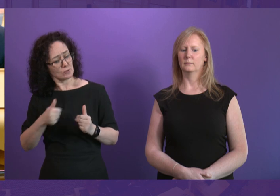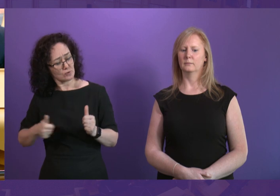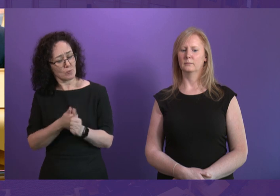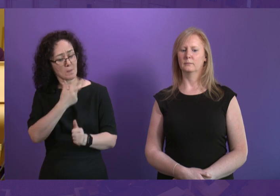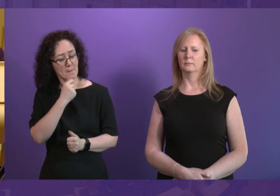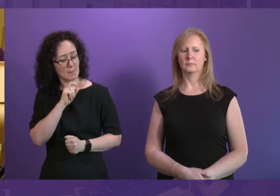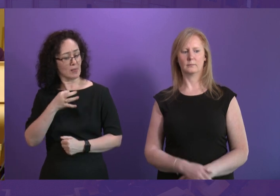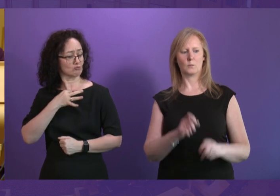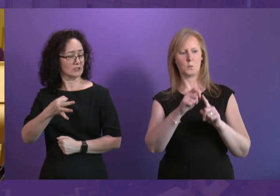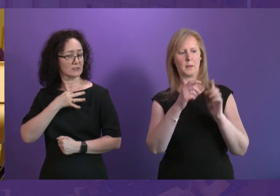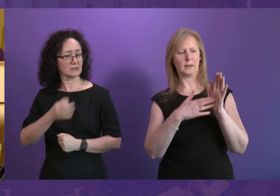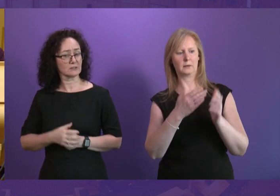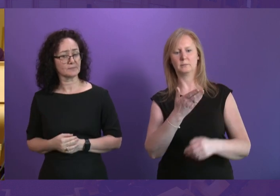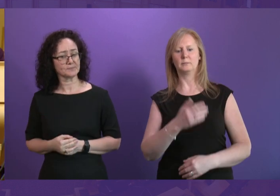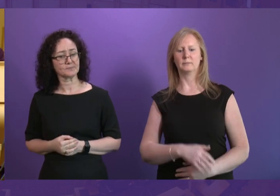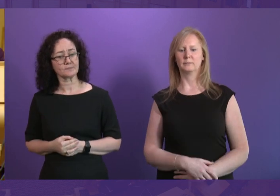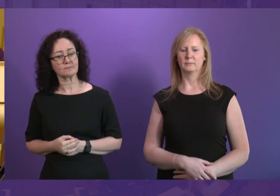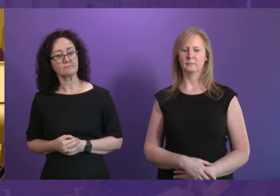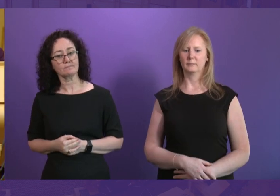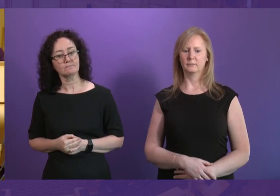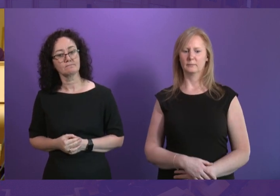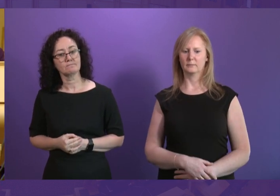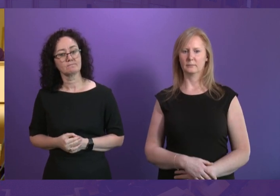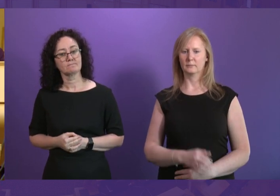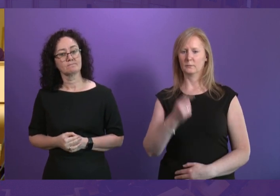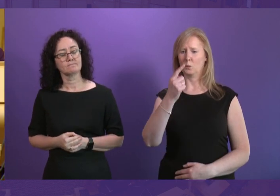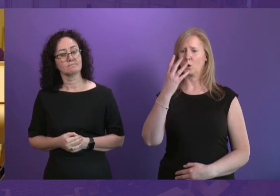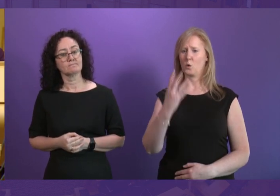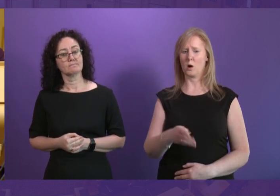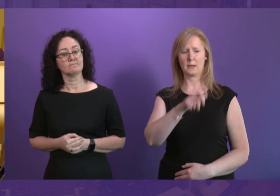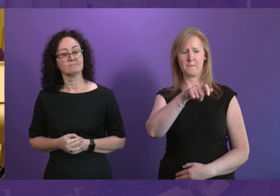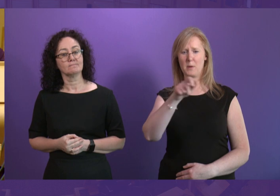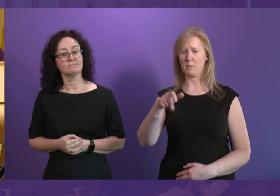Pauline McNeill: Almost a quarter of people already live in